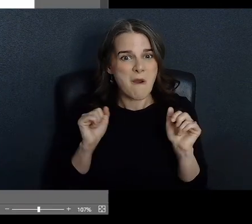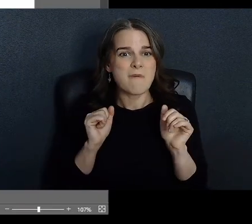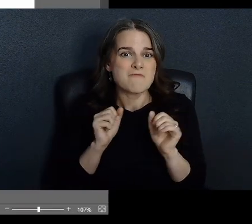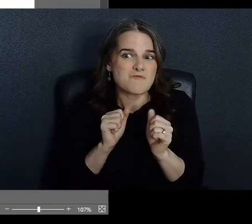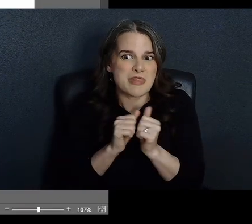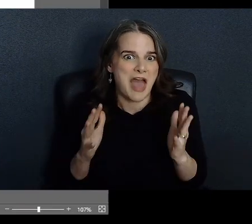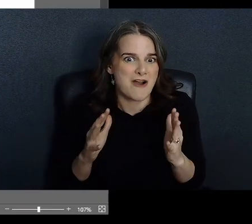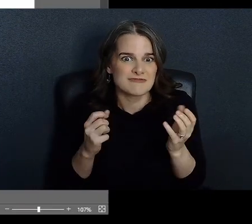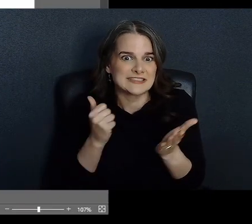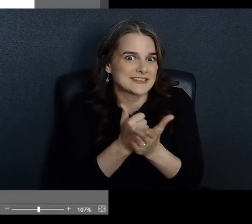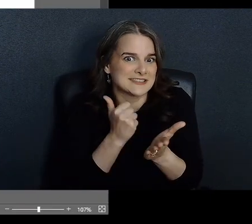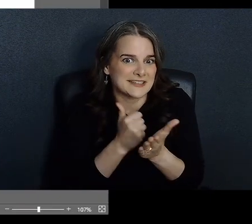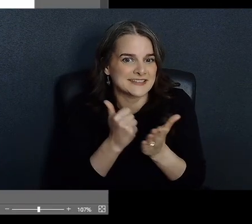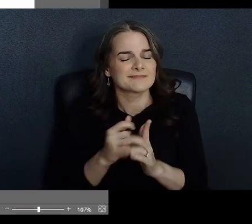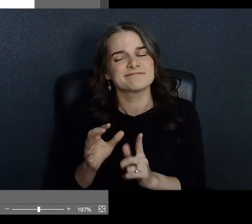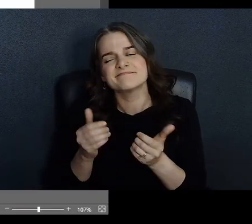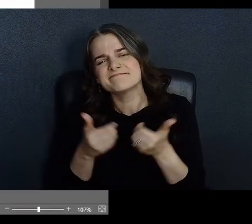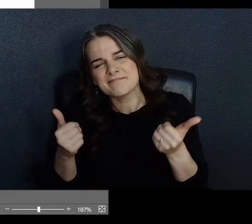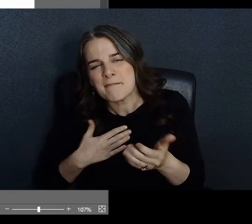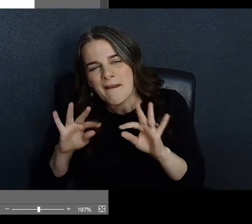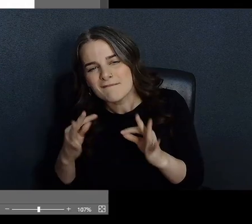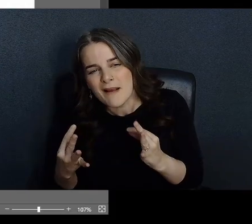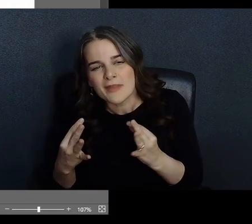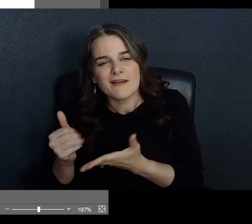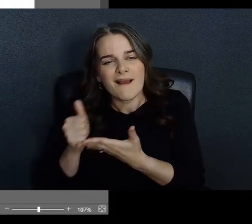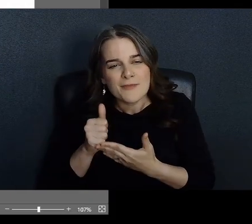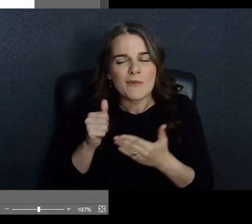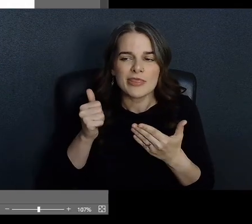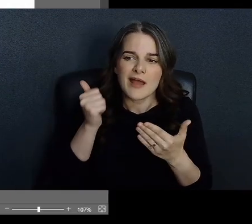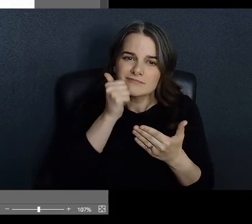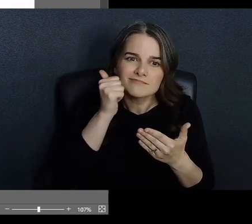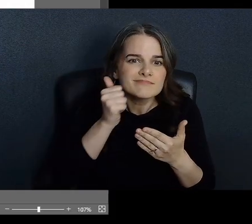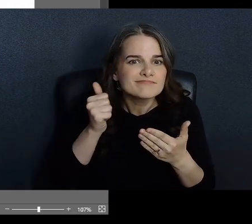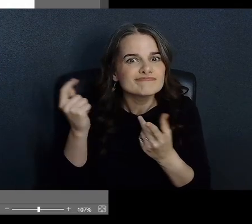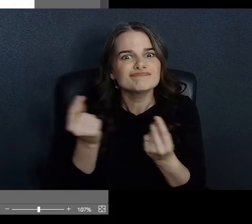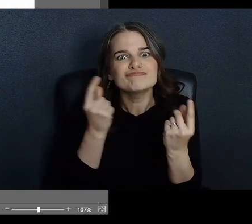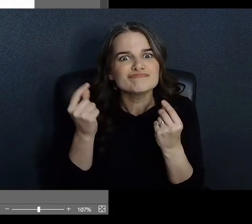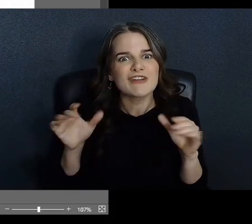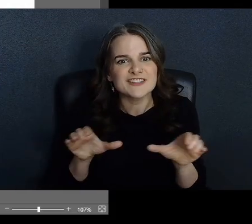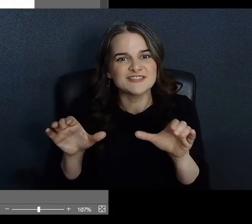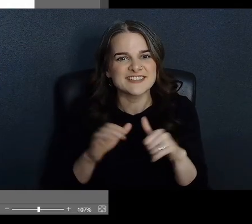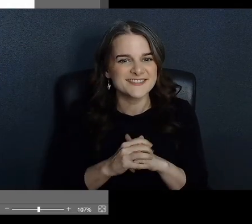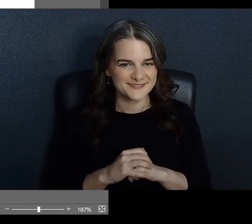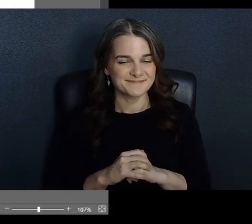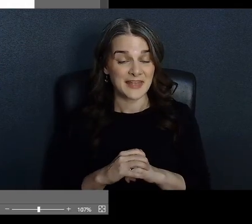That helps me out with some of the activities of daily living. But as I pointed out yesterday to one of my callers,